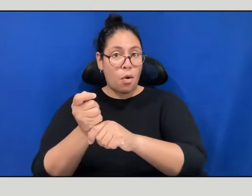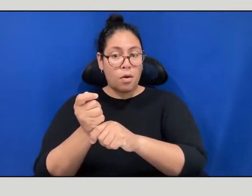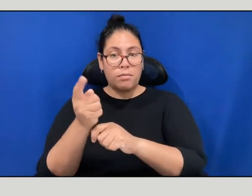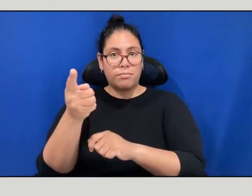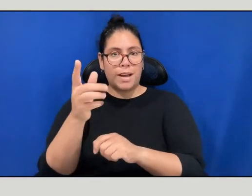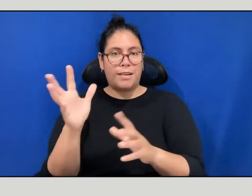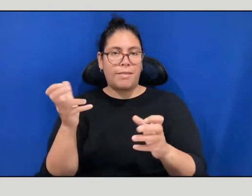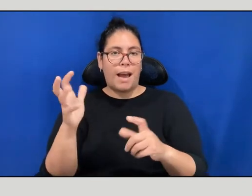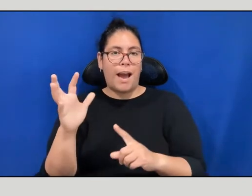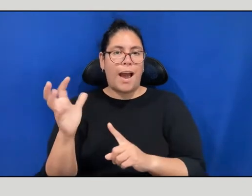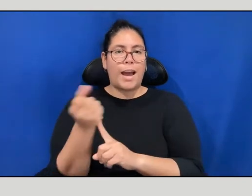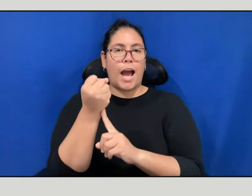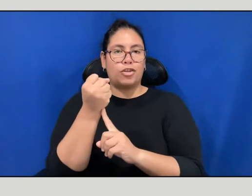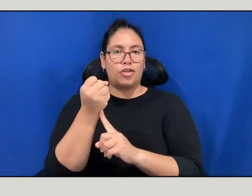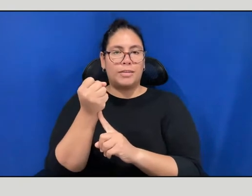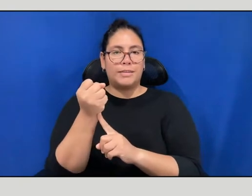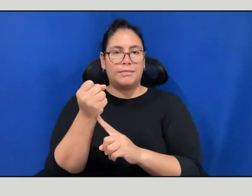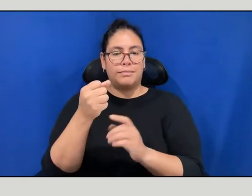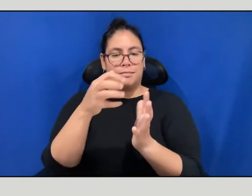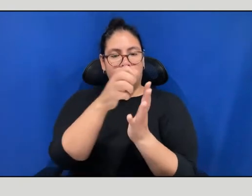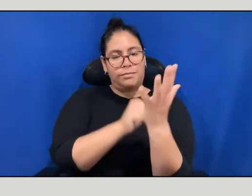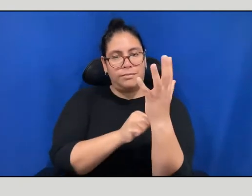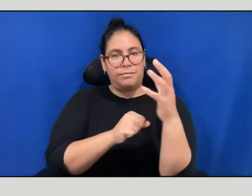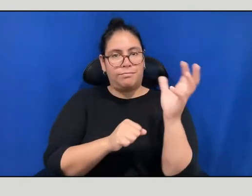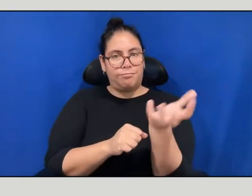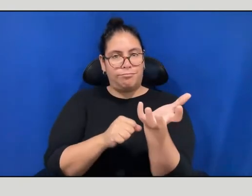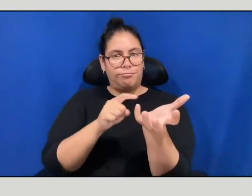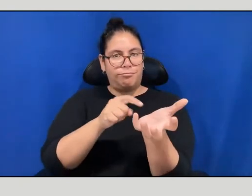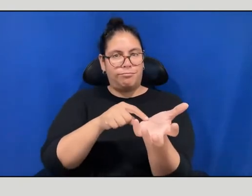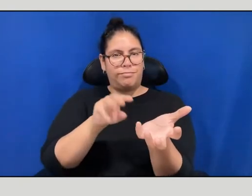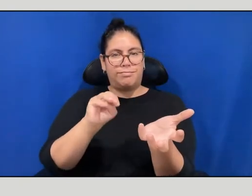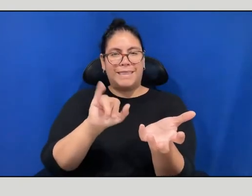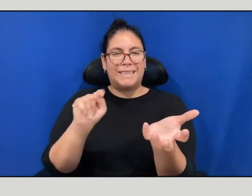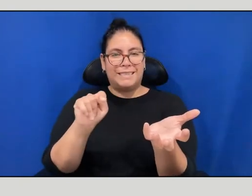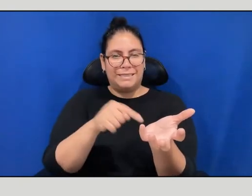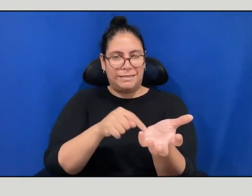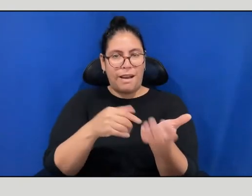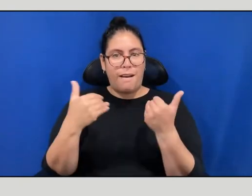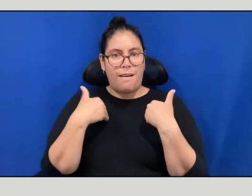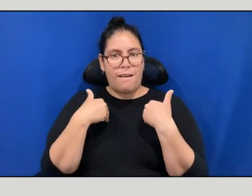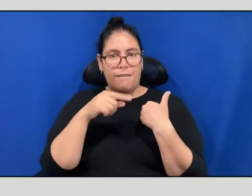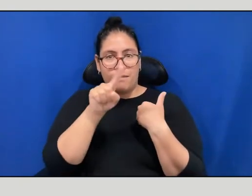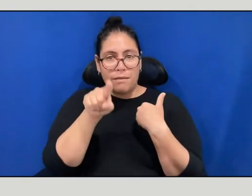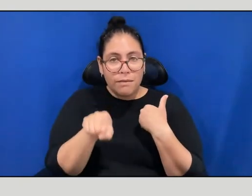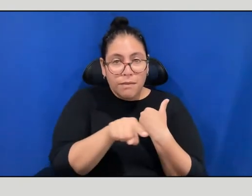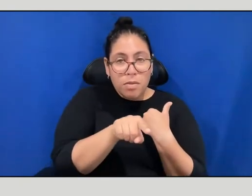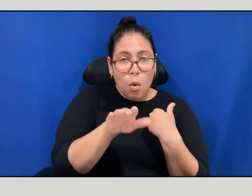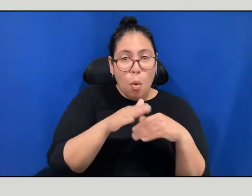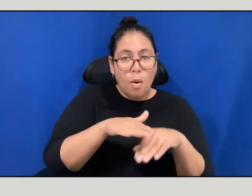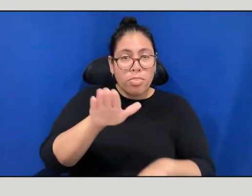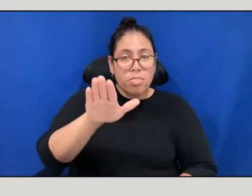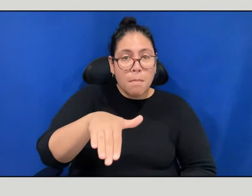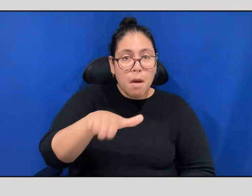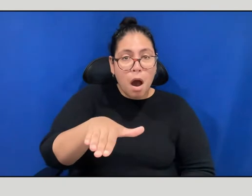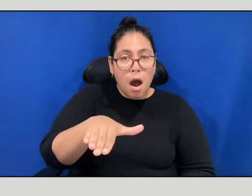in the larger piece down at the bottom. Is that a baseball mitt?